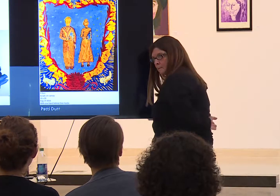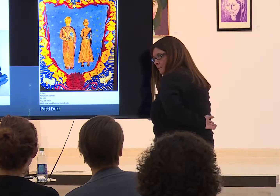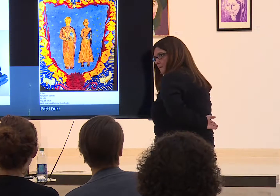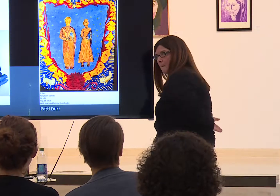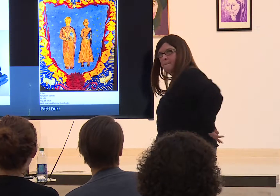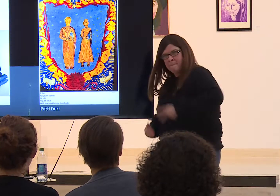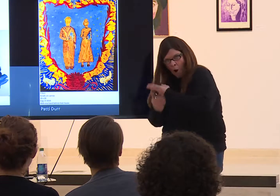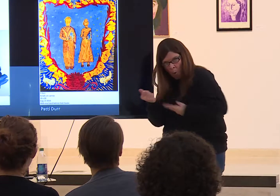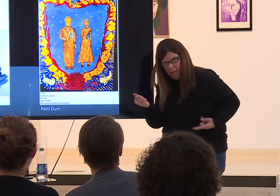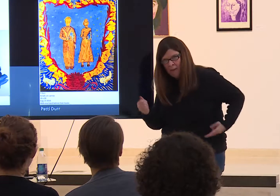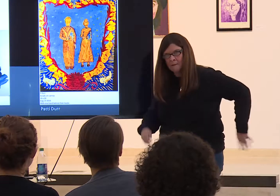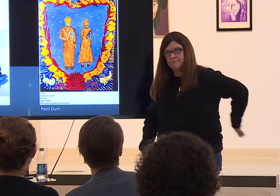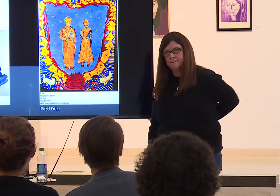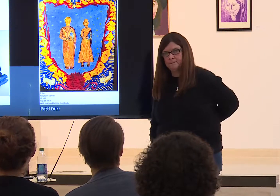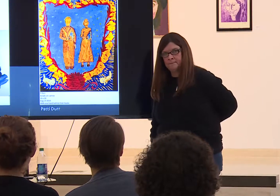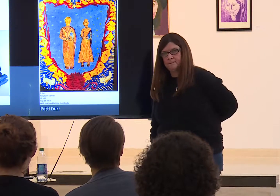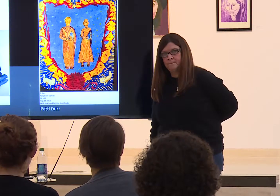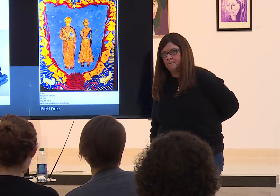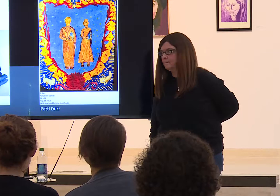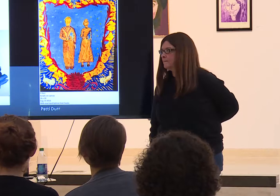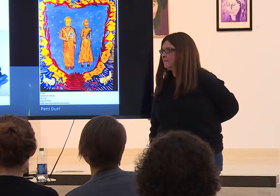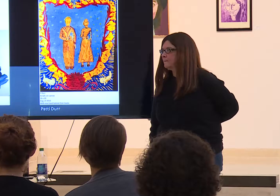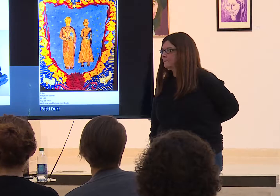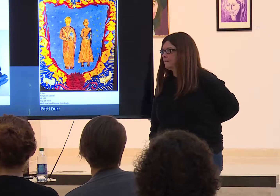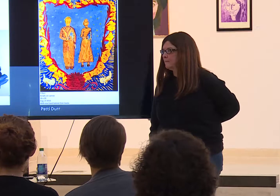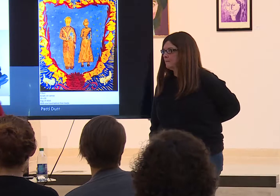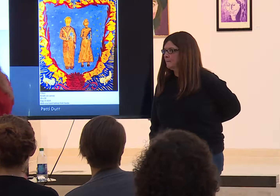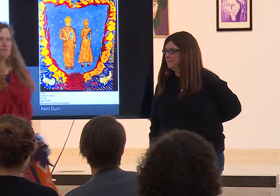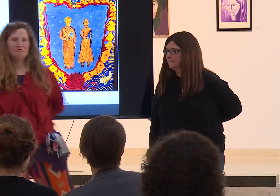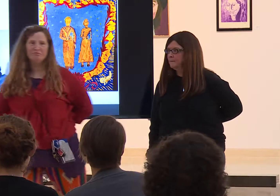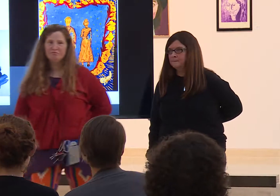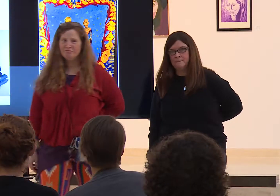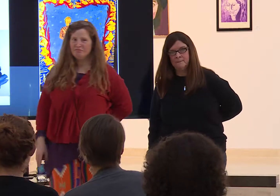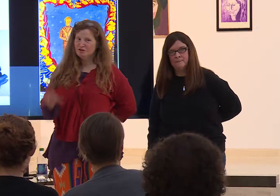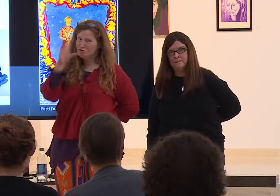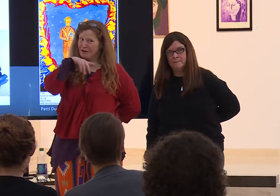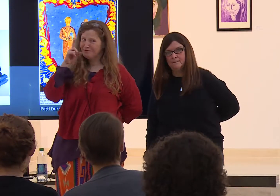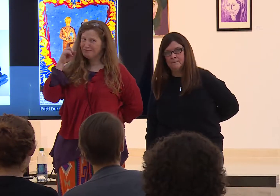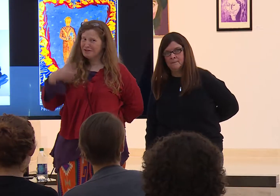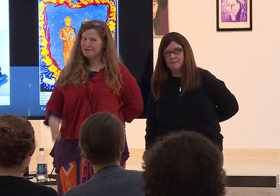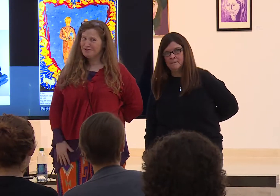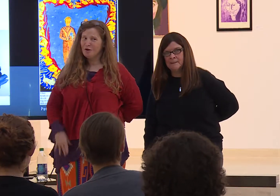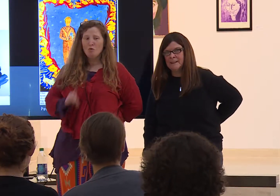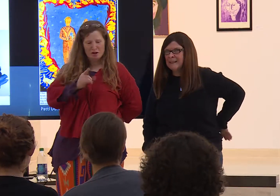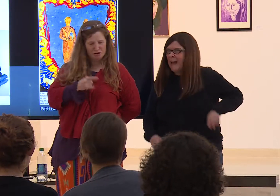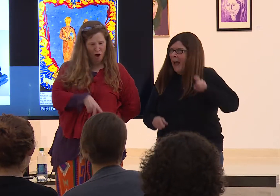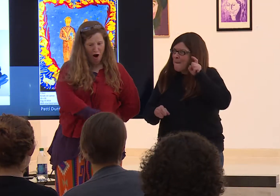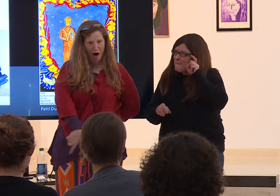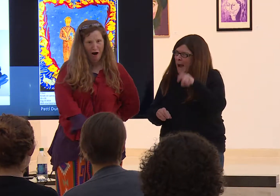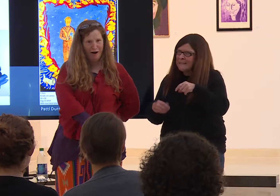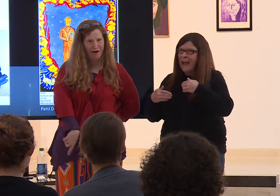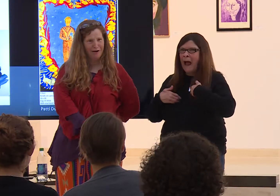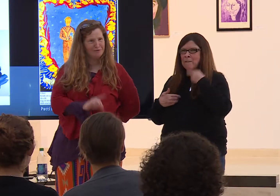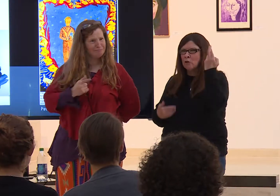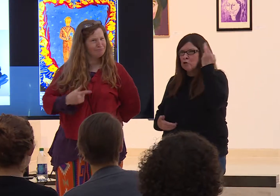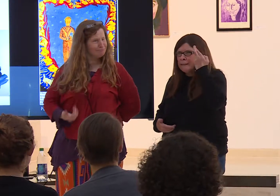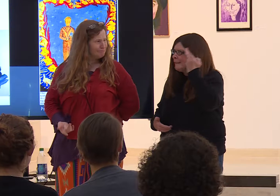of them with their hands behind their back. Patti: Right, both of them. Kind of a weird picture, right?